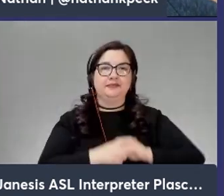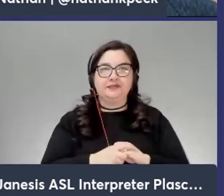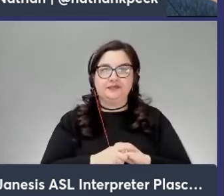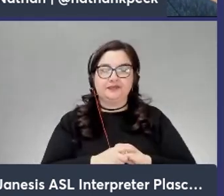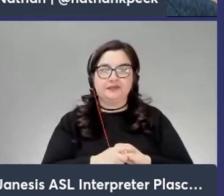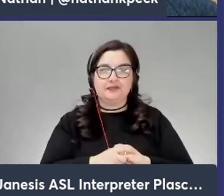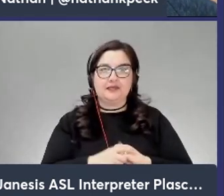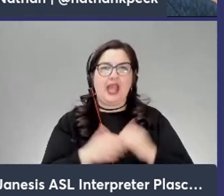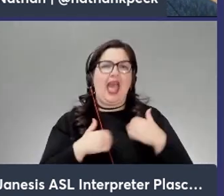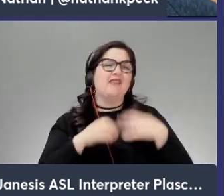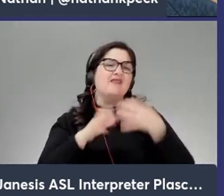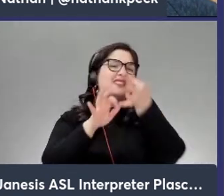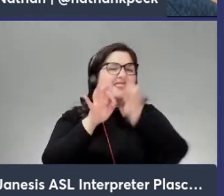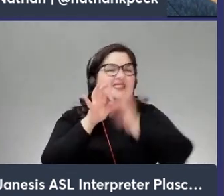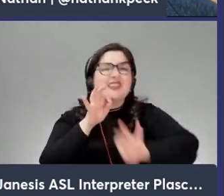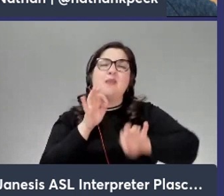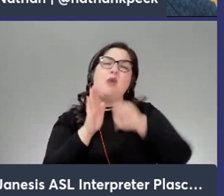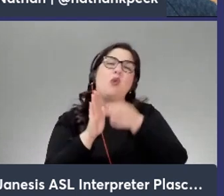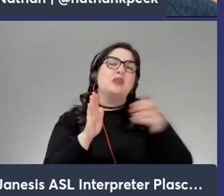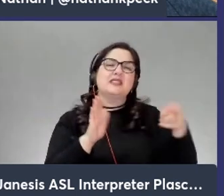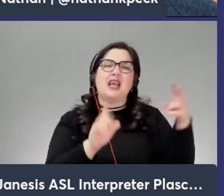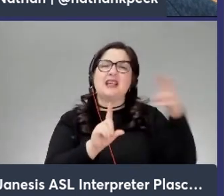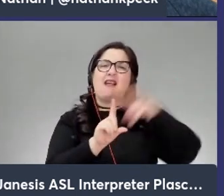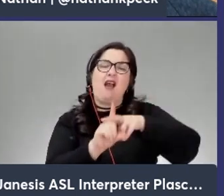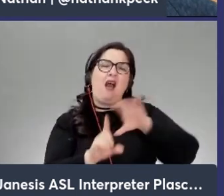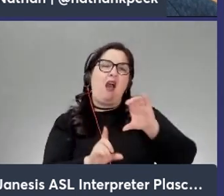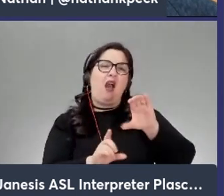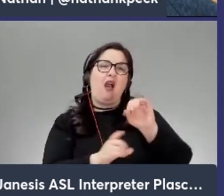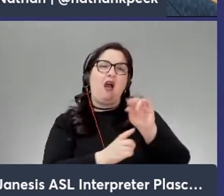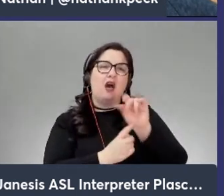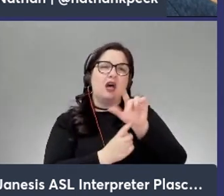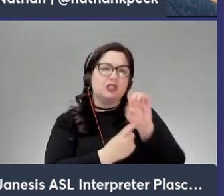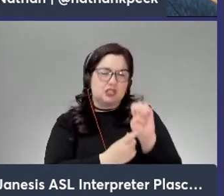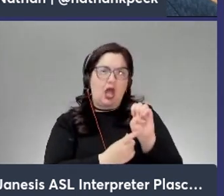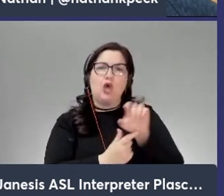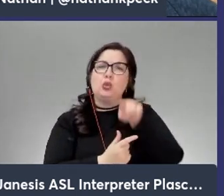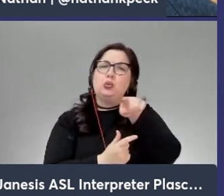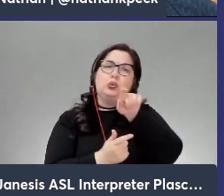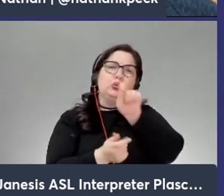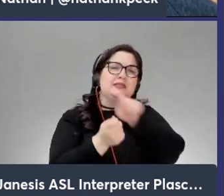We have a very simple resource assignment console. You just need to specify which resources,